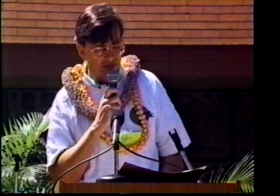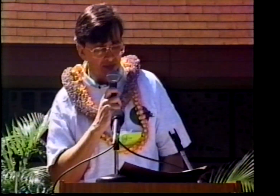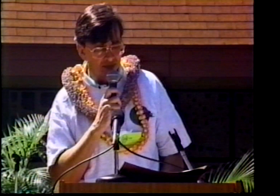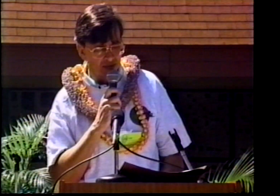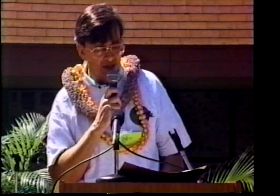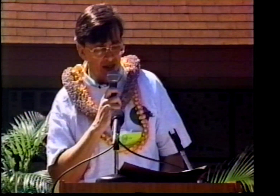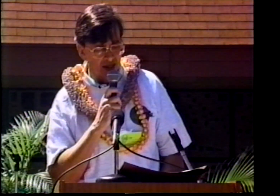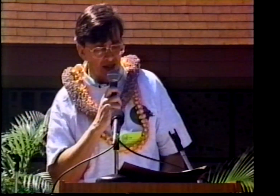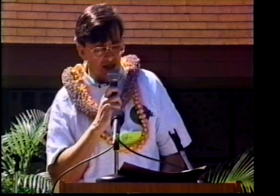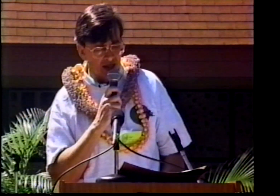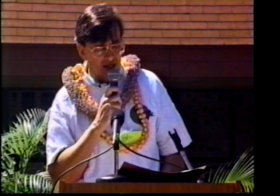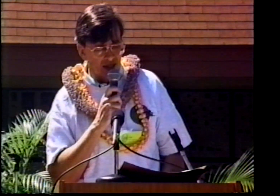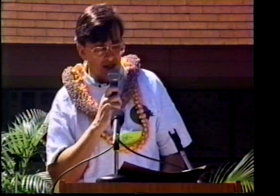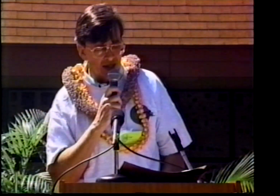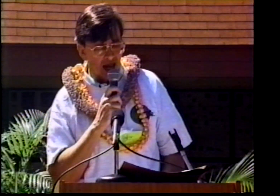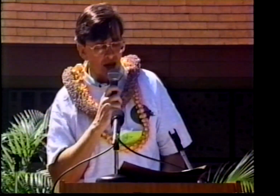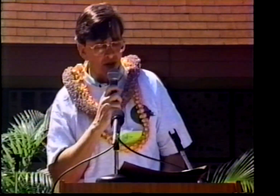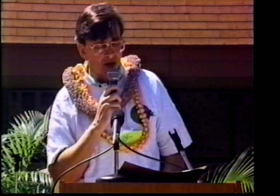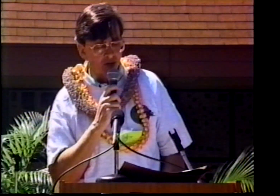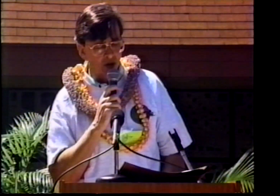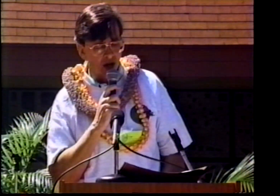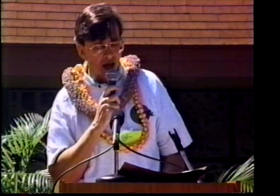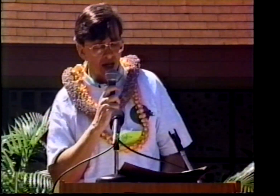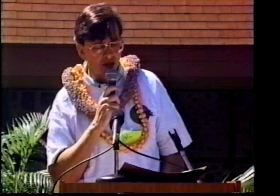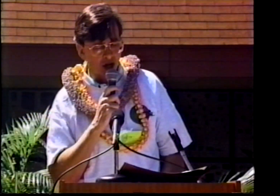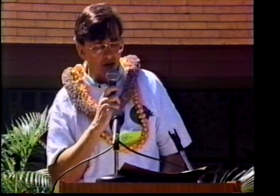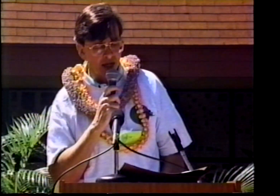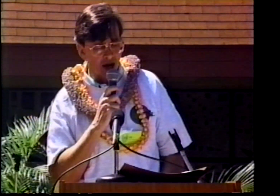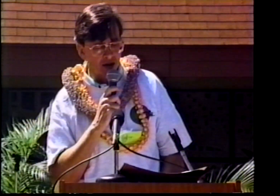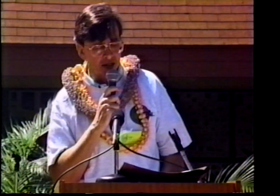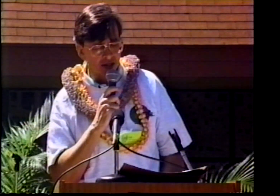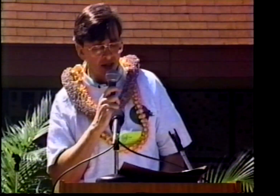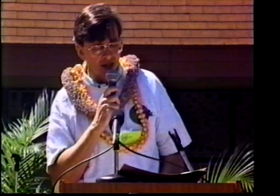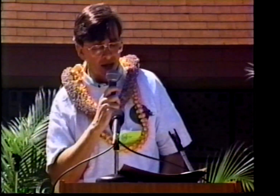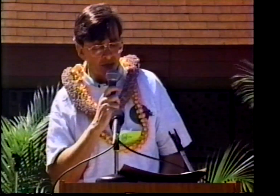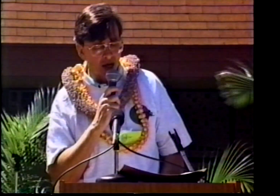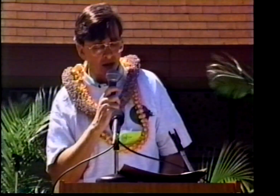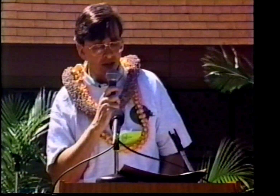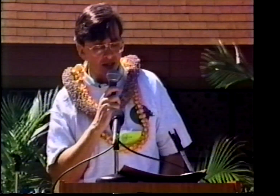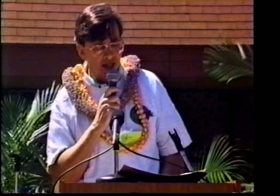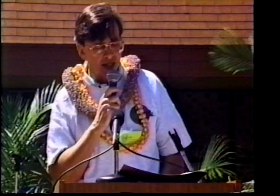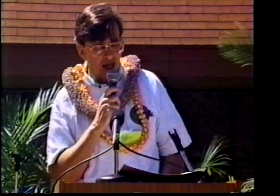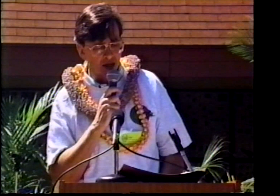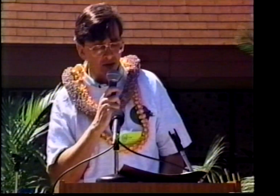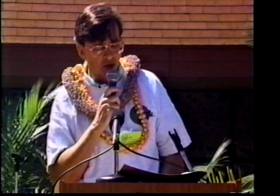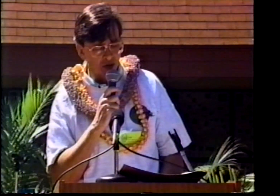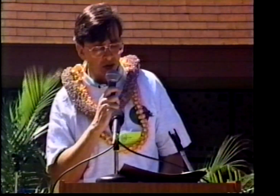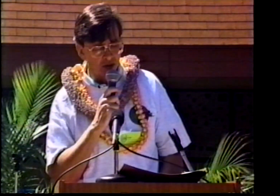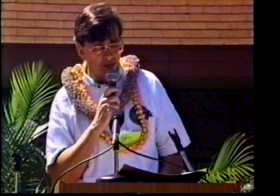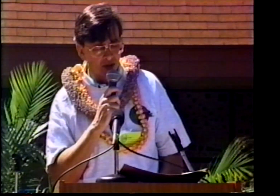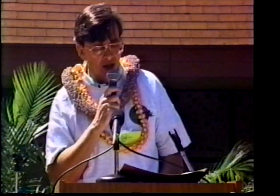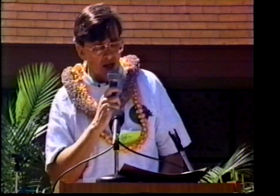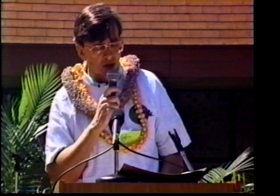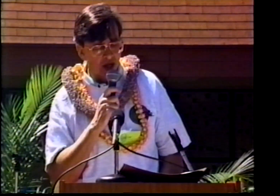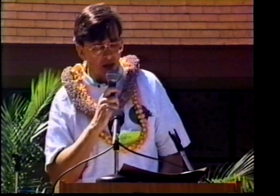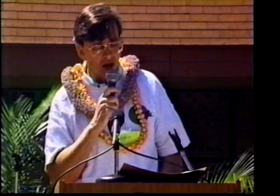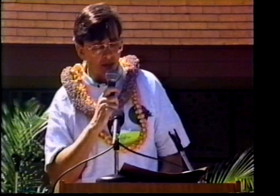Now, therefore, I, Jeremy Harris, mayor of this City and County of Honolulu do hereby